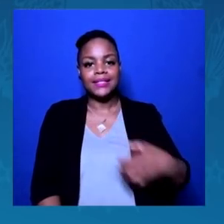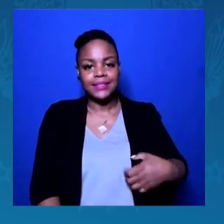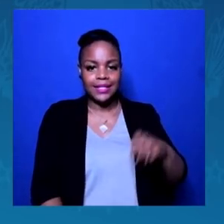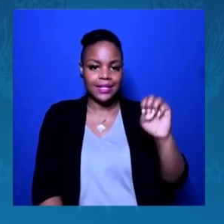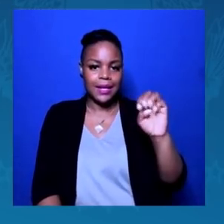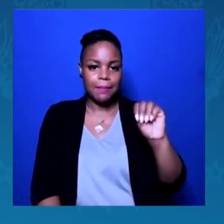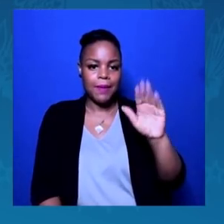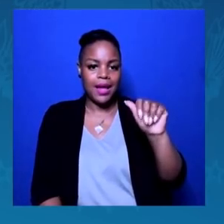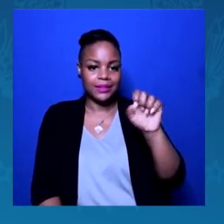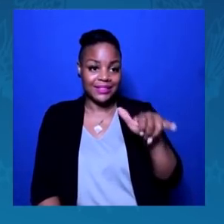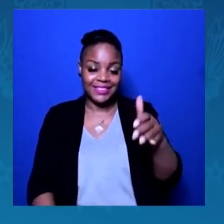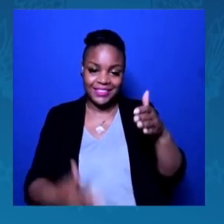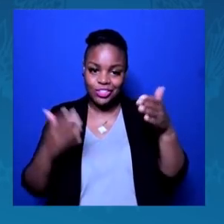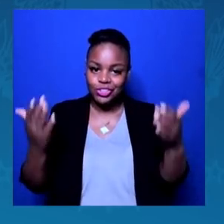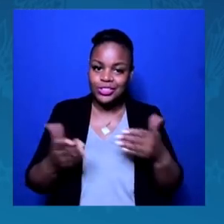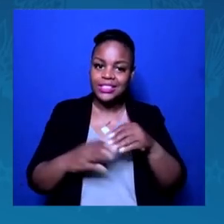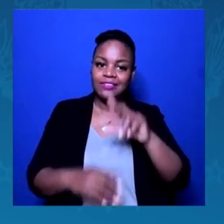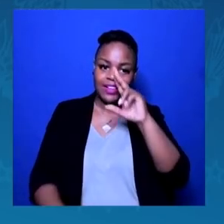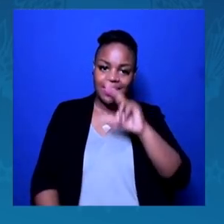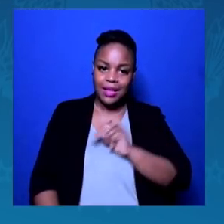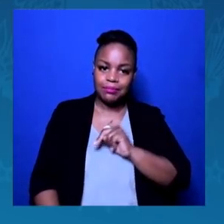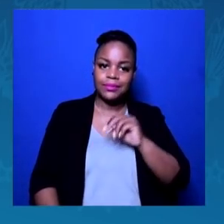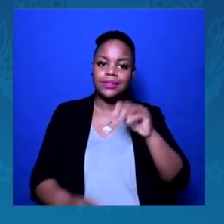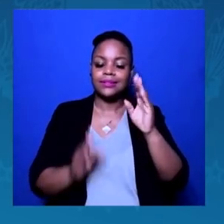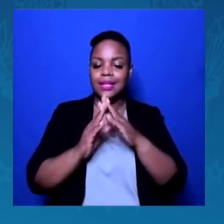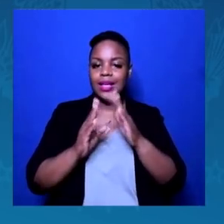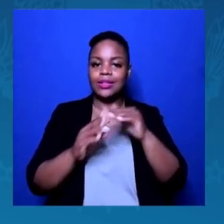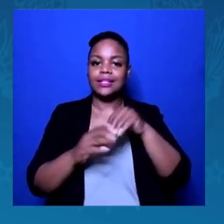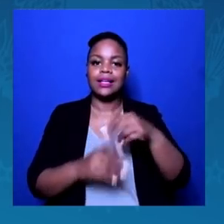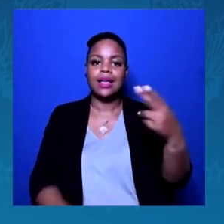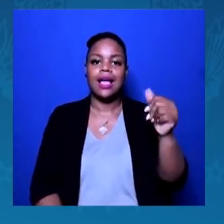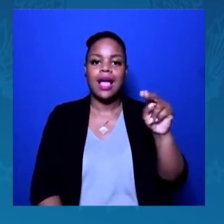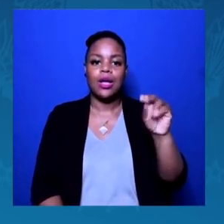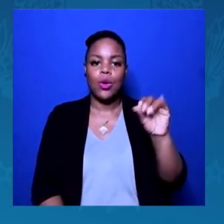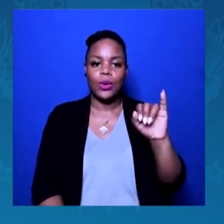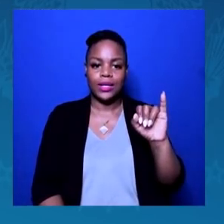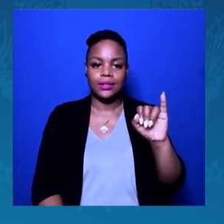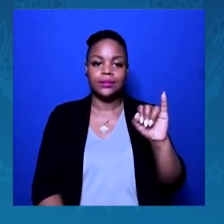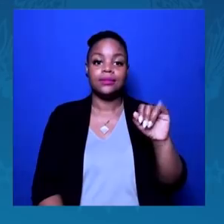as evidence of our enduring commitment to the partnership we have with Vietnam.